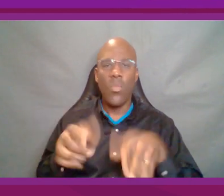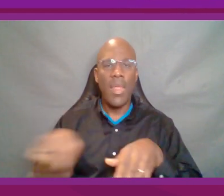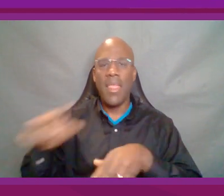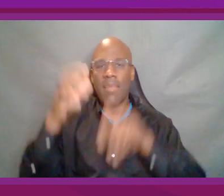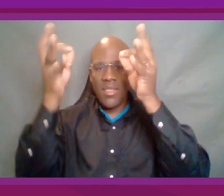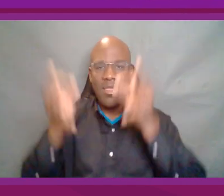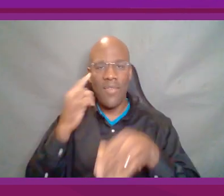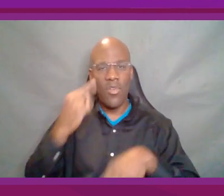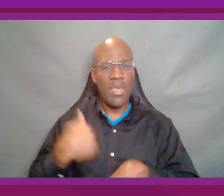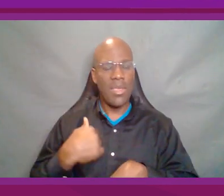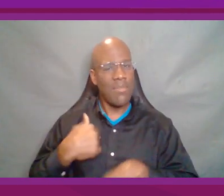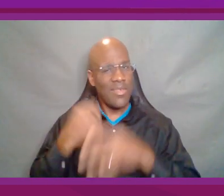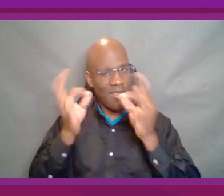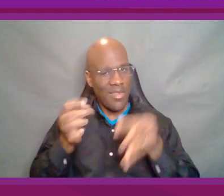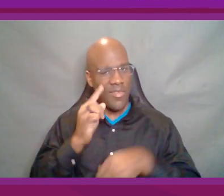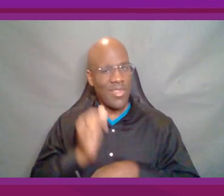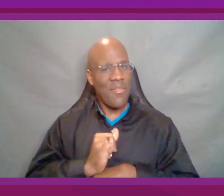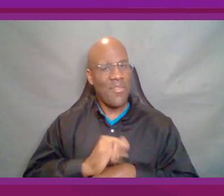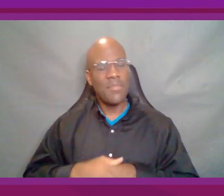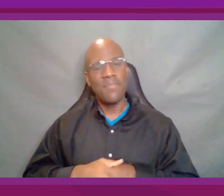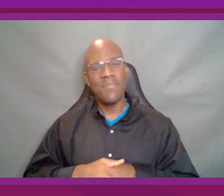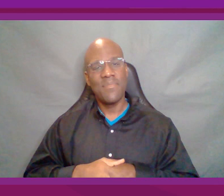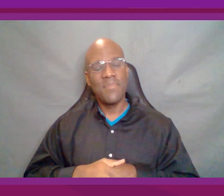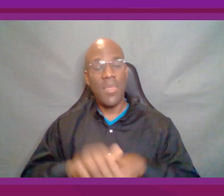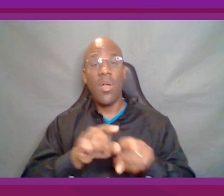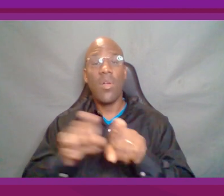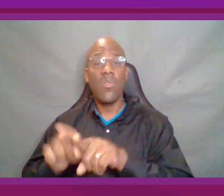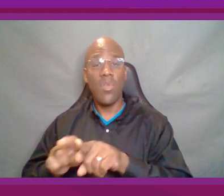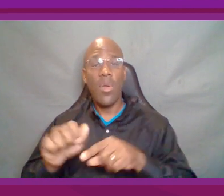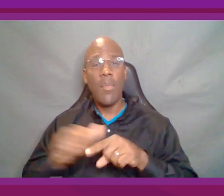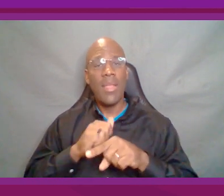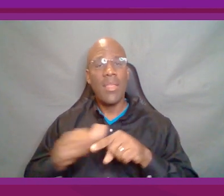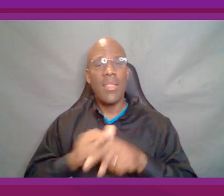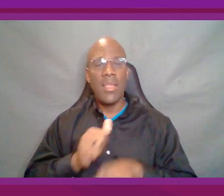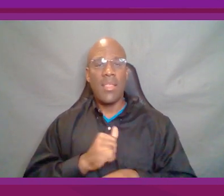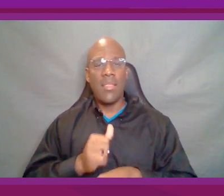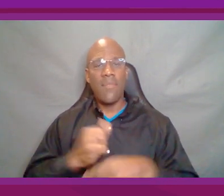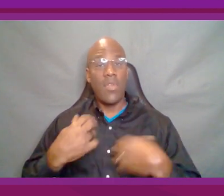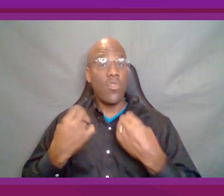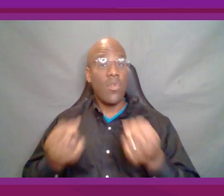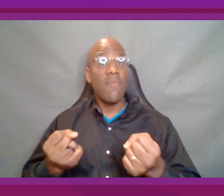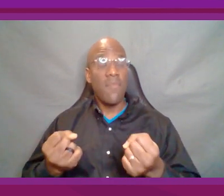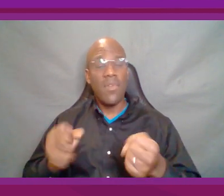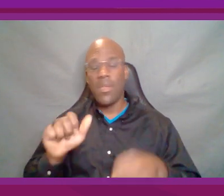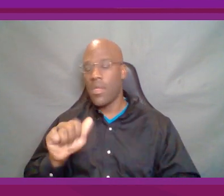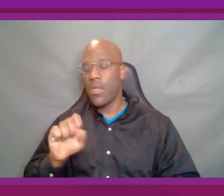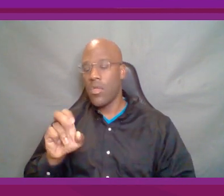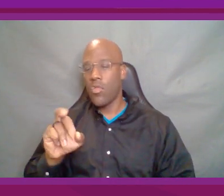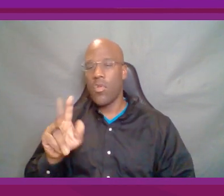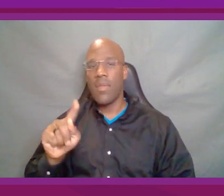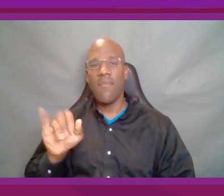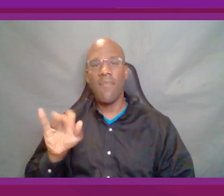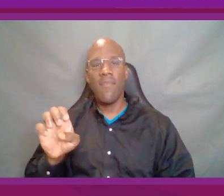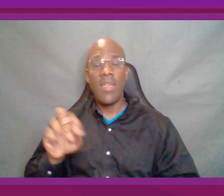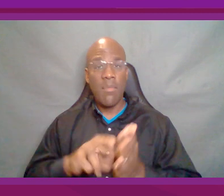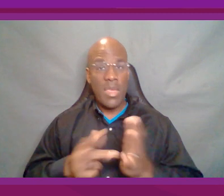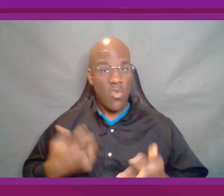for me. So - oh so practicing self assertiveness was critical. It didn't necessarily mean being